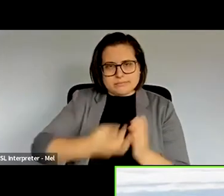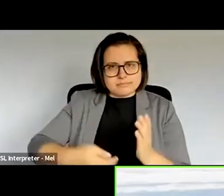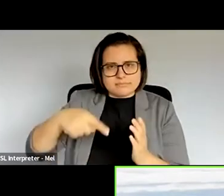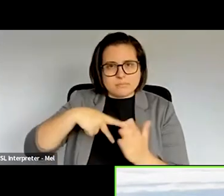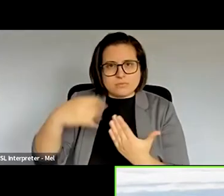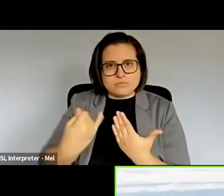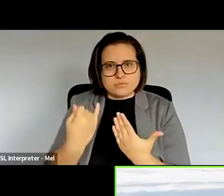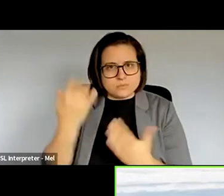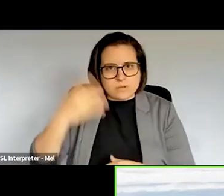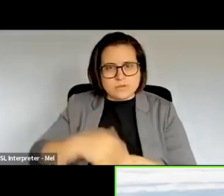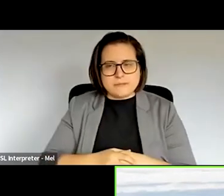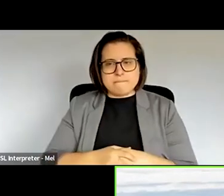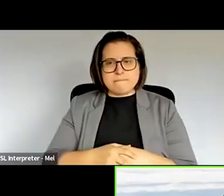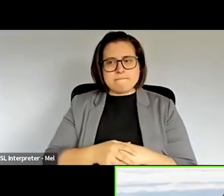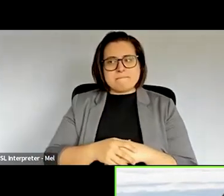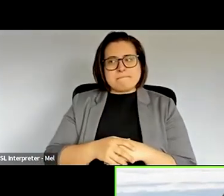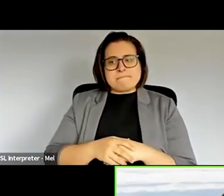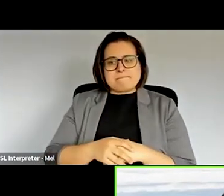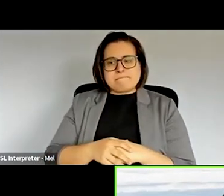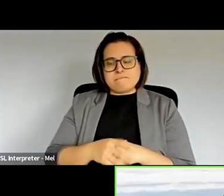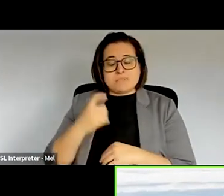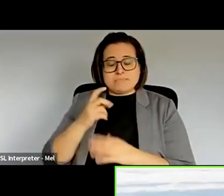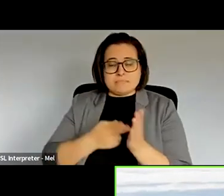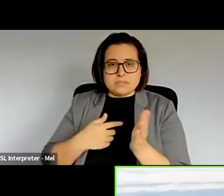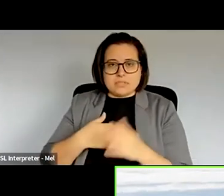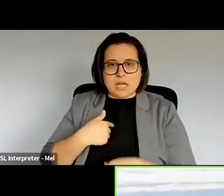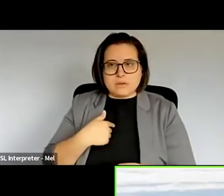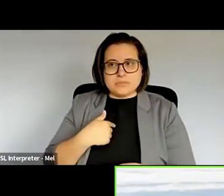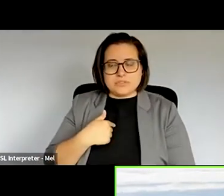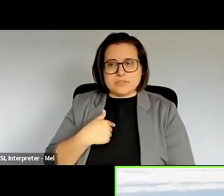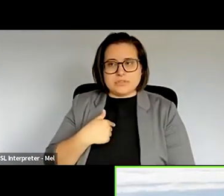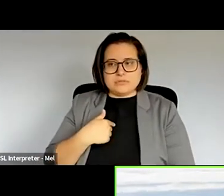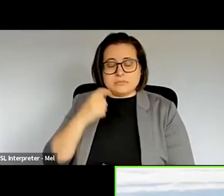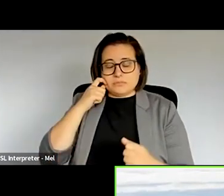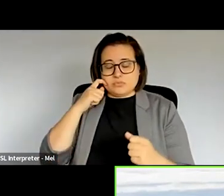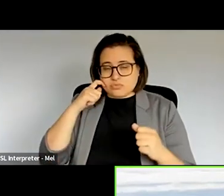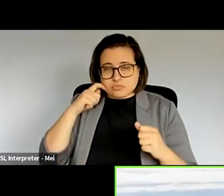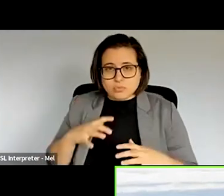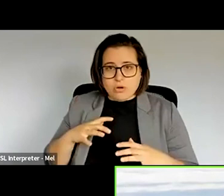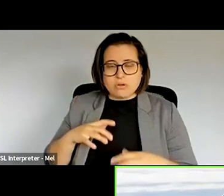place is the -- I was just appalled with the misinformation that is in social media.